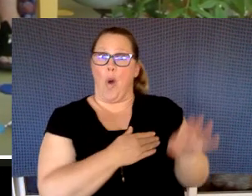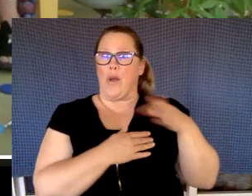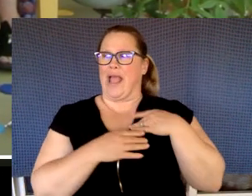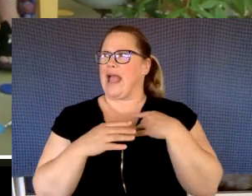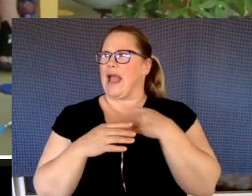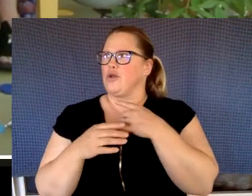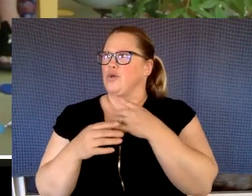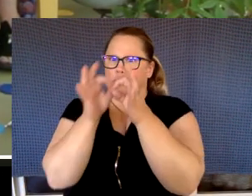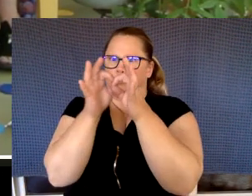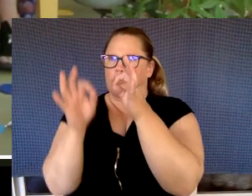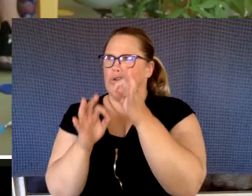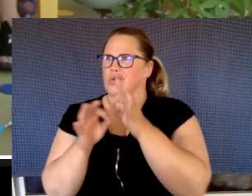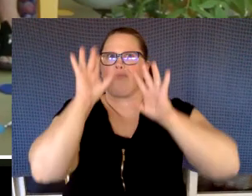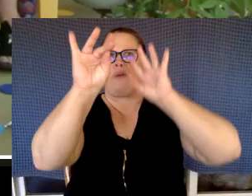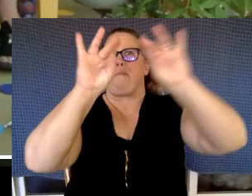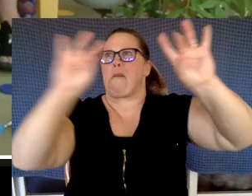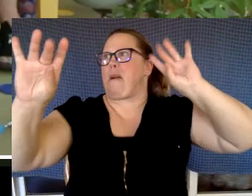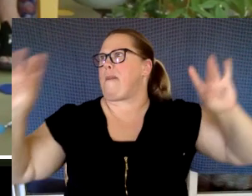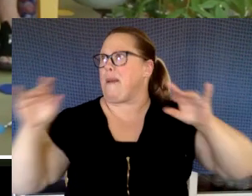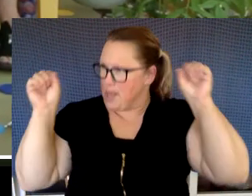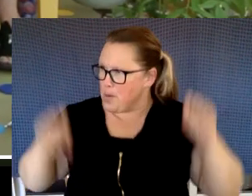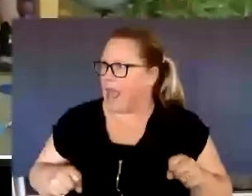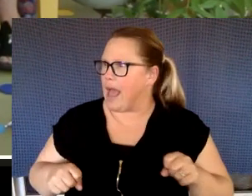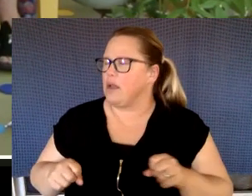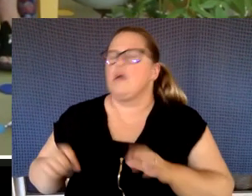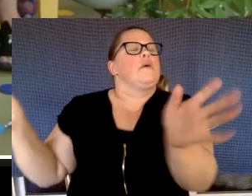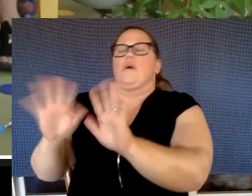stickers all over your kitchen and saying I'm making art.